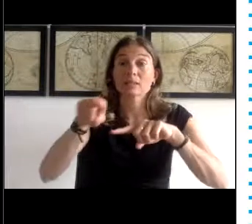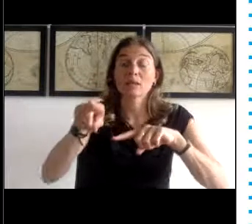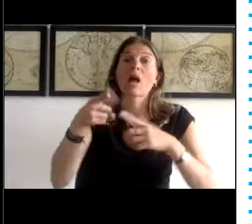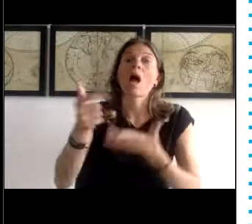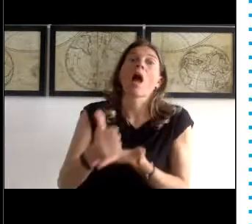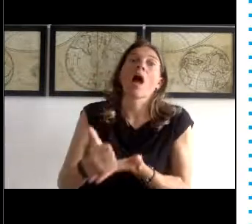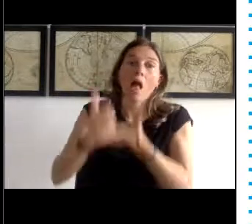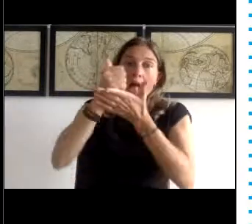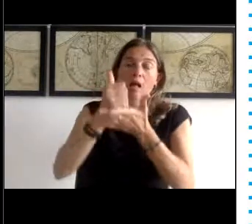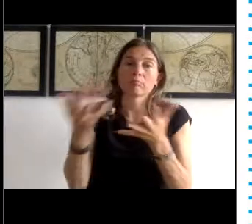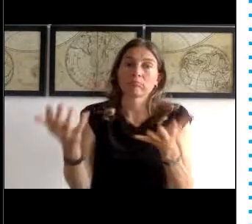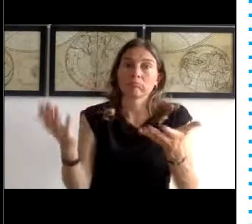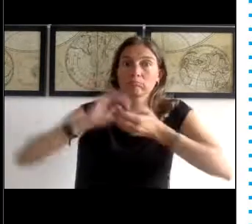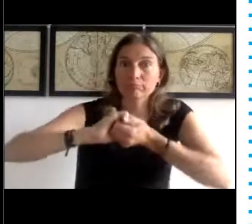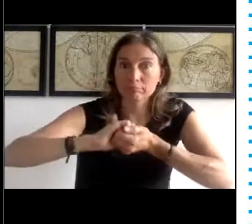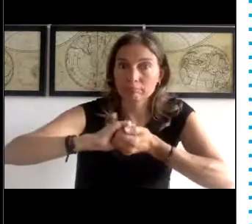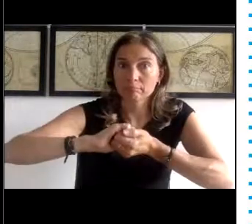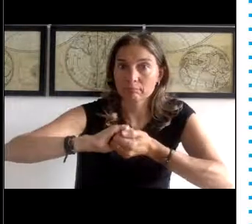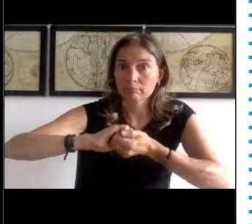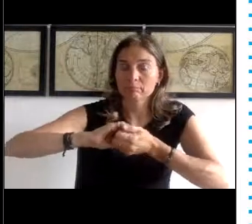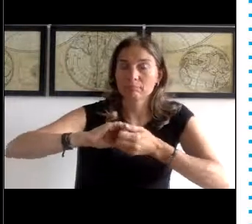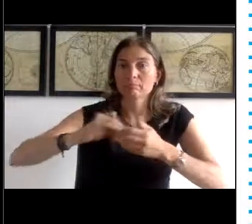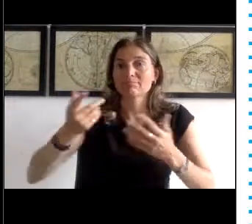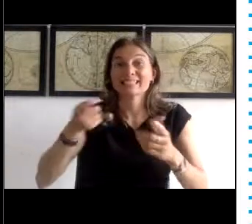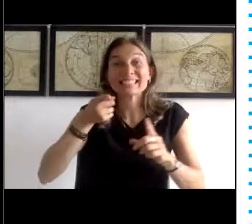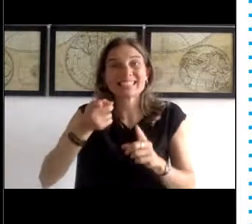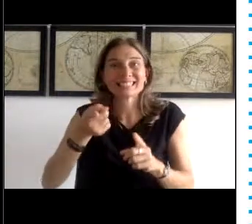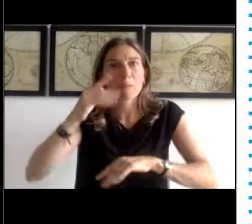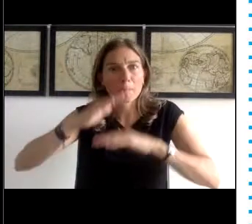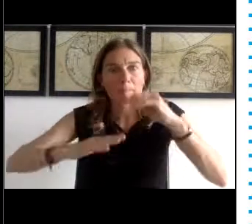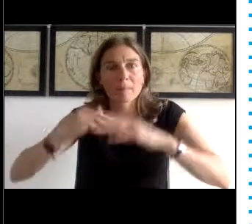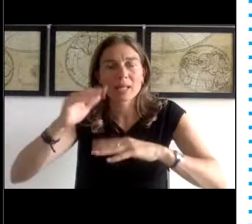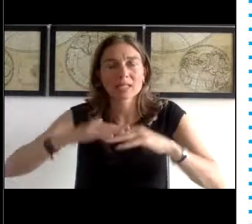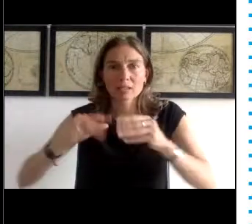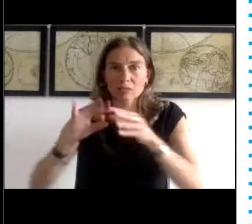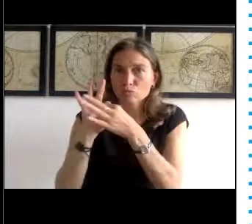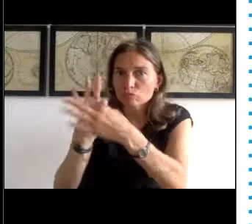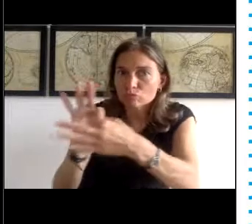The first day I had my assessment for the personal needs for my pathology